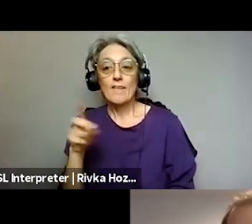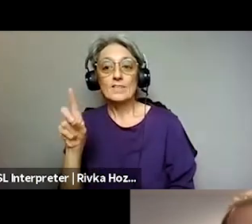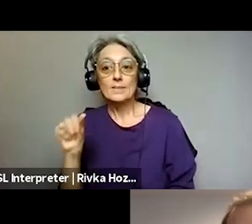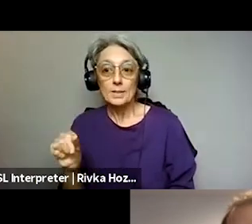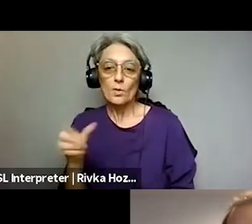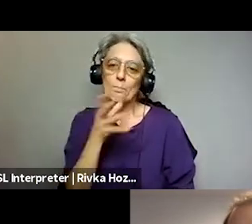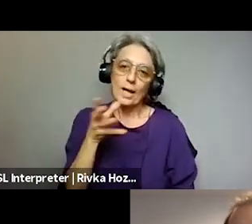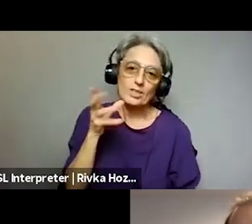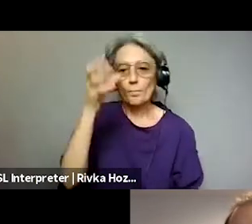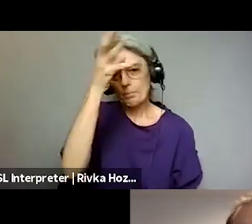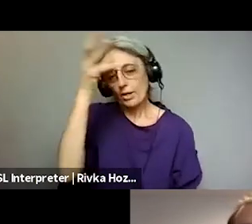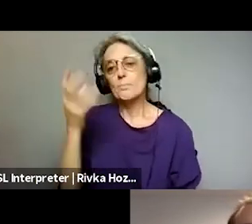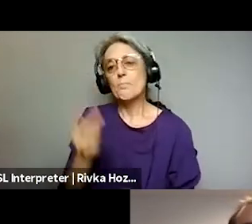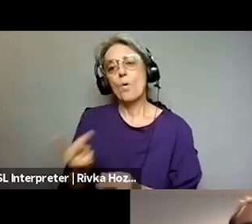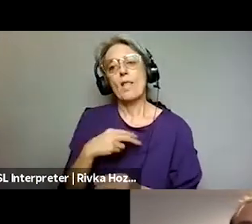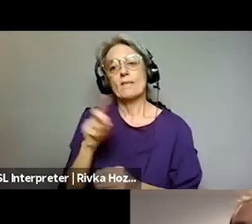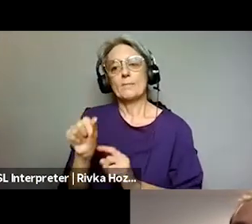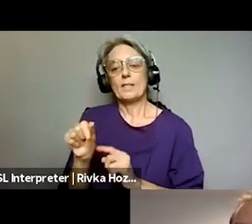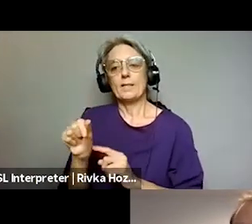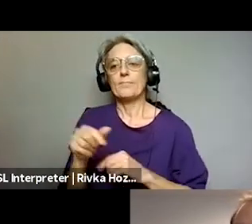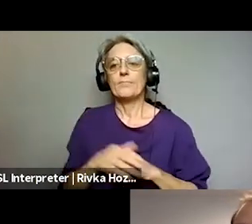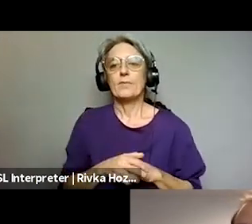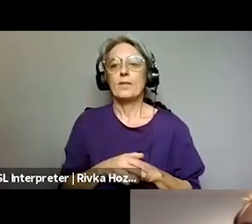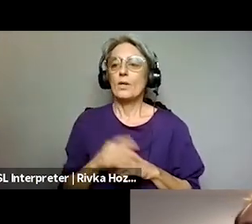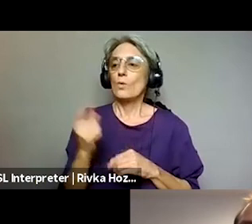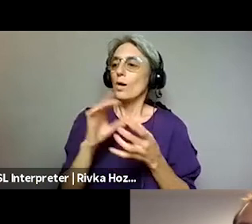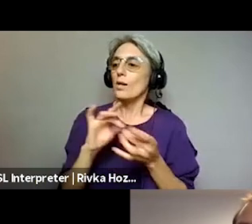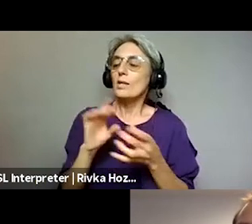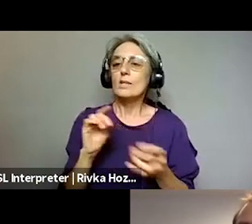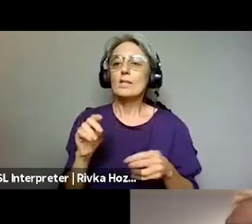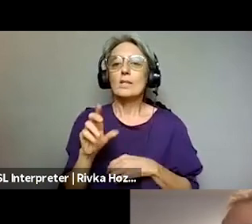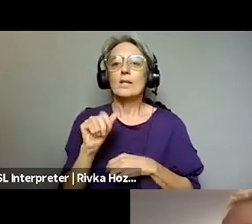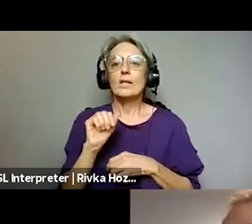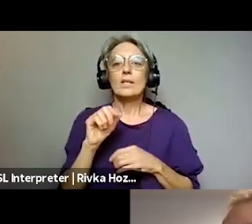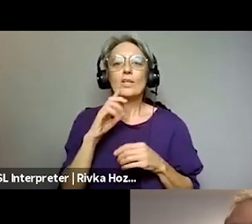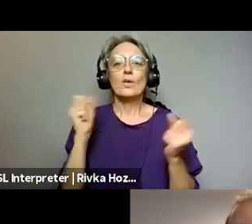Tuesday about sort of the ASL interpreter getting taken with the dad to the NICU and then the mom